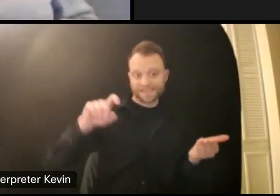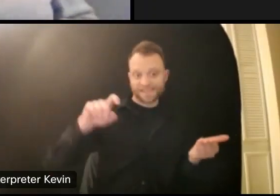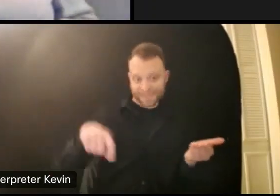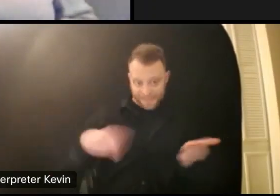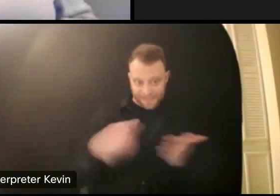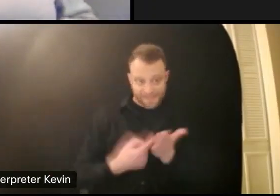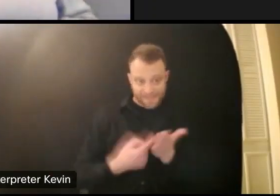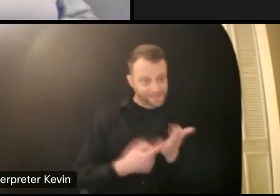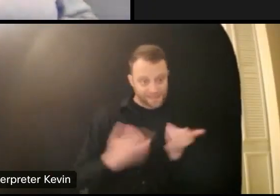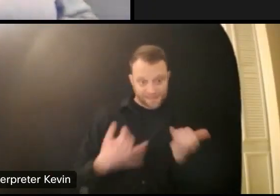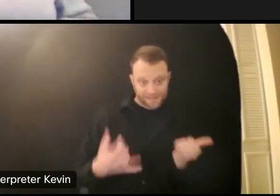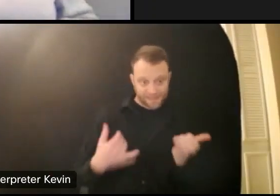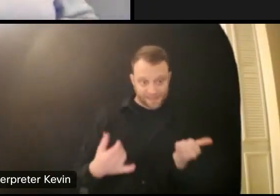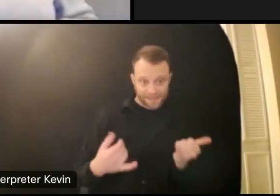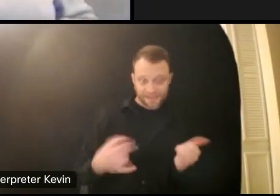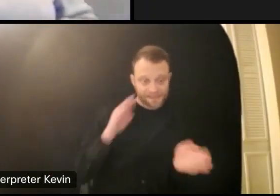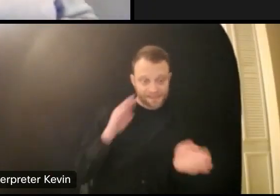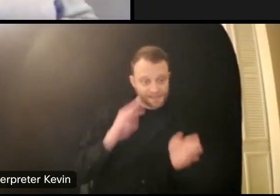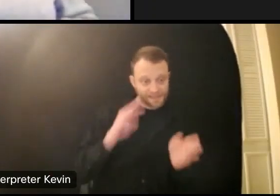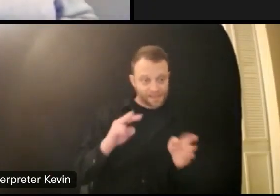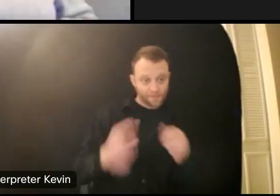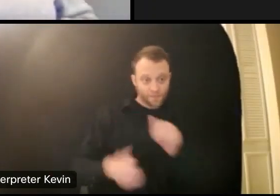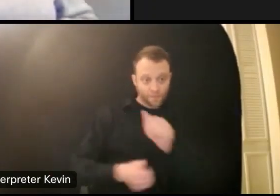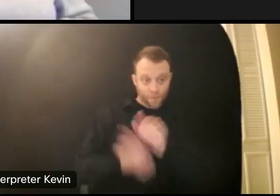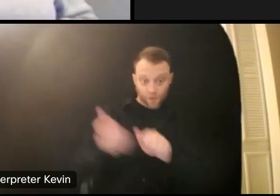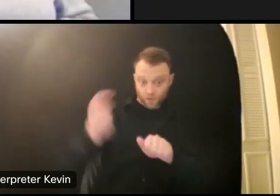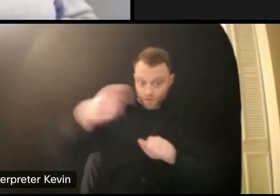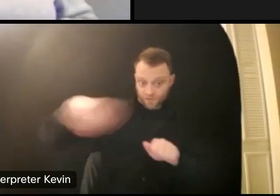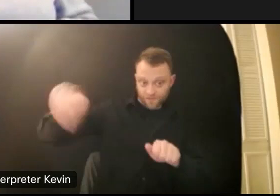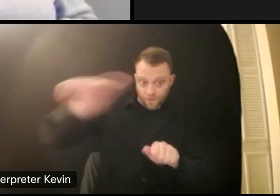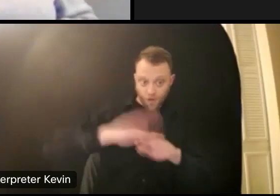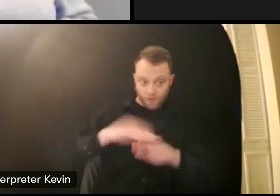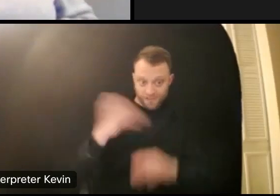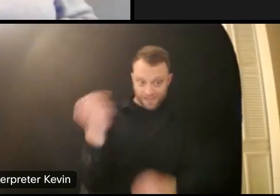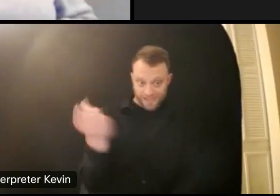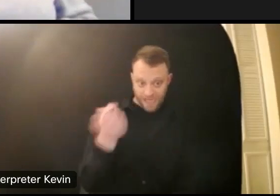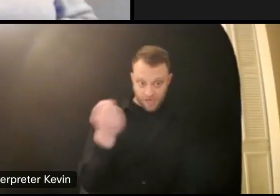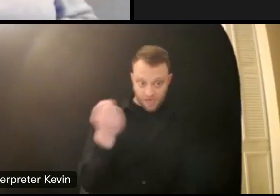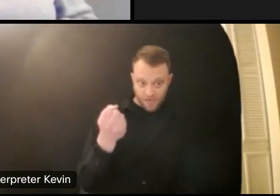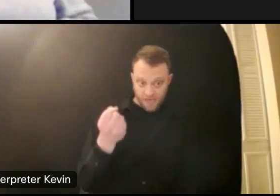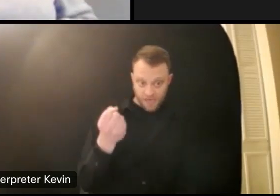I'll see, like I said, see most of you on Saturday and throughout the year. Please, please, please,